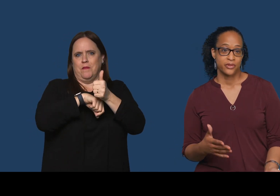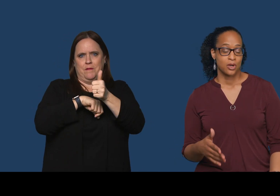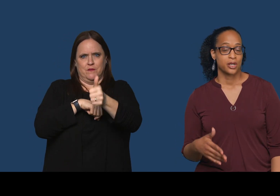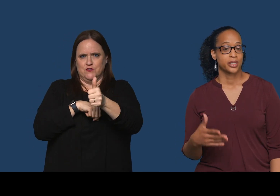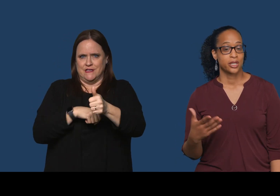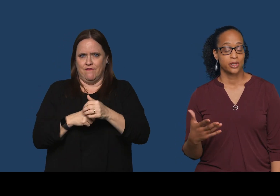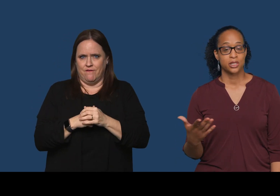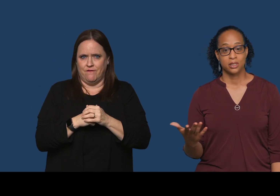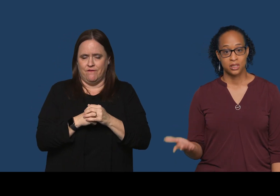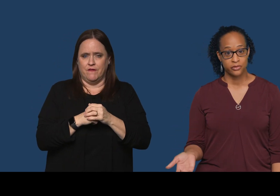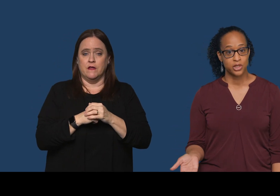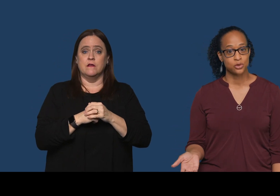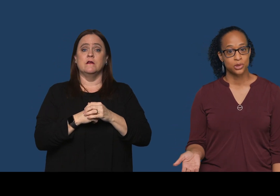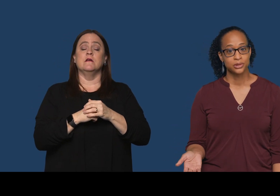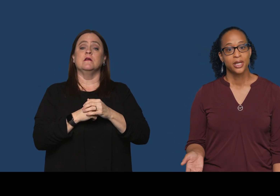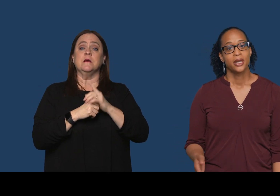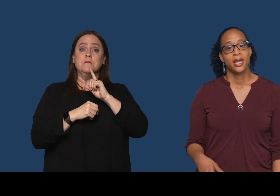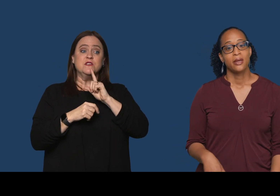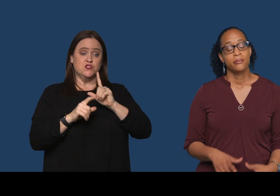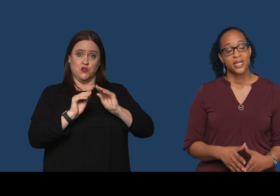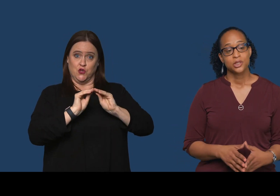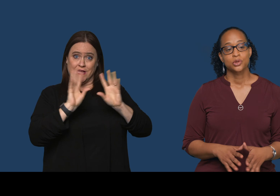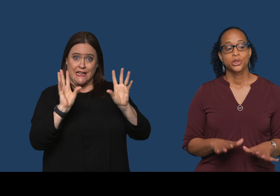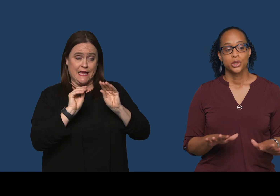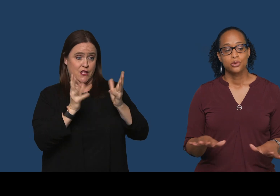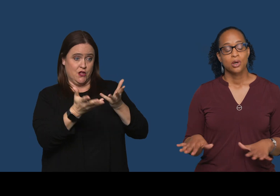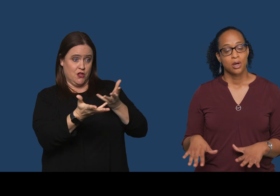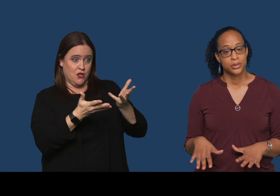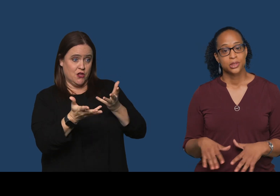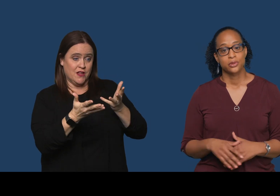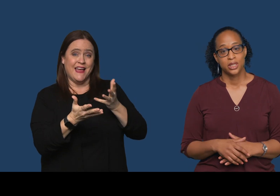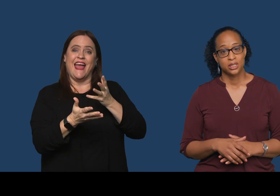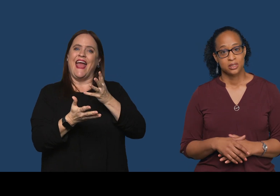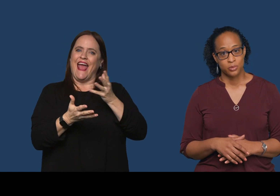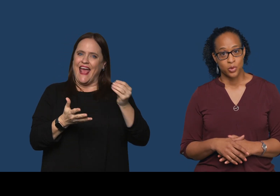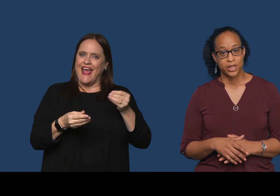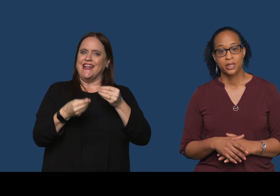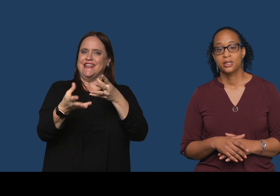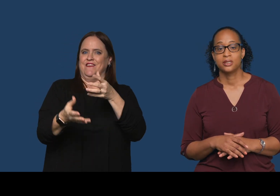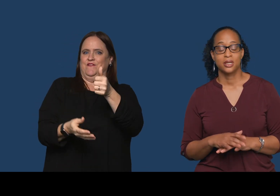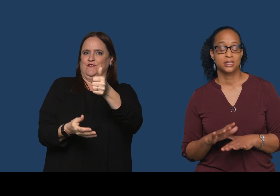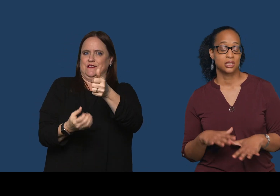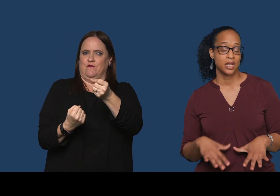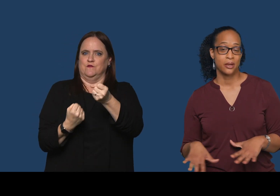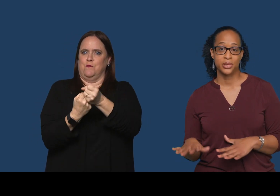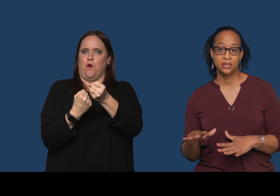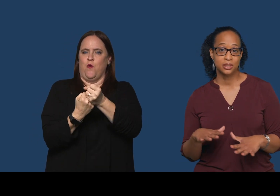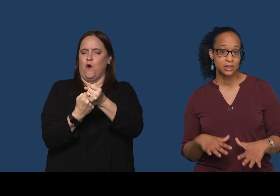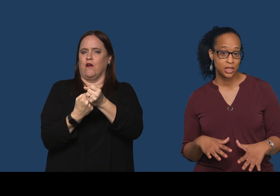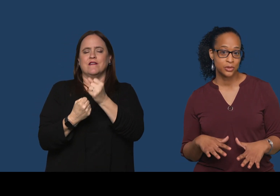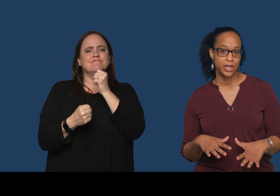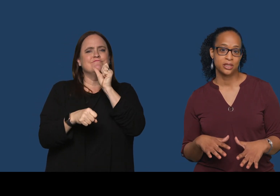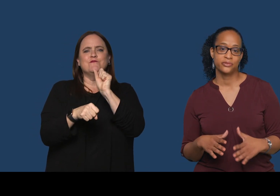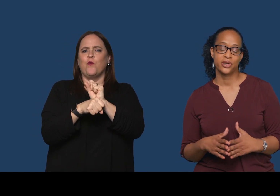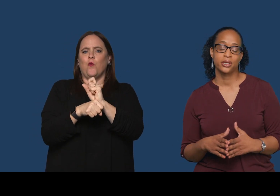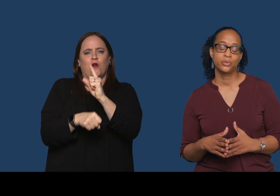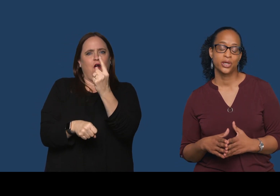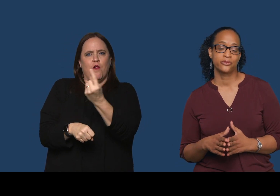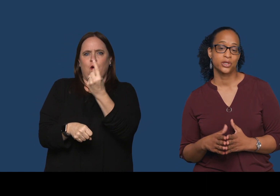and hard-of-hearing individual and make sure you are also getting support. It should not be done alone and it's very important for you